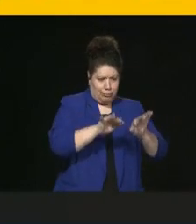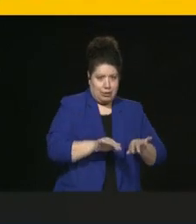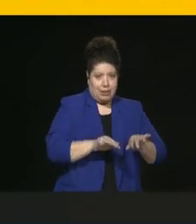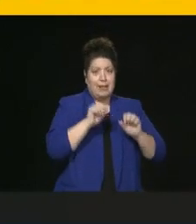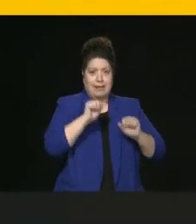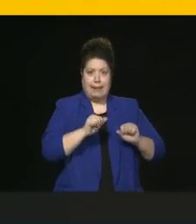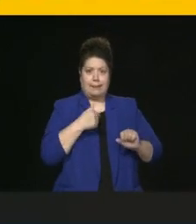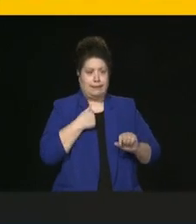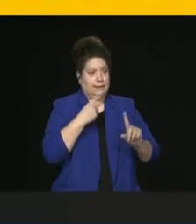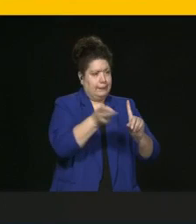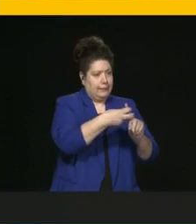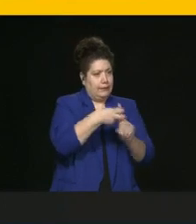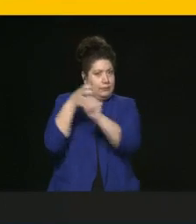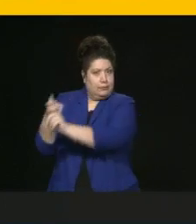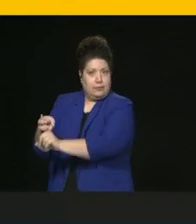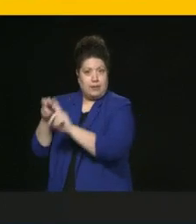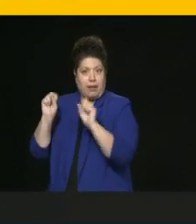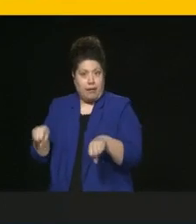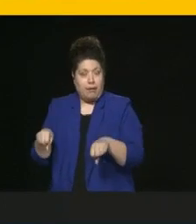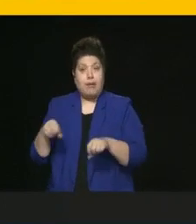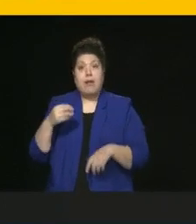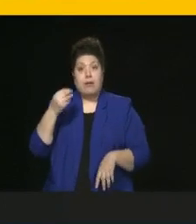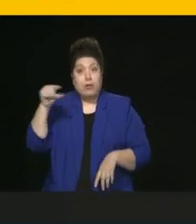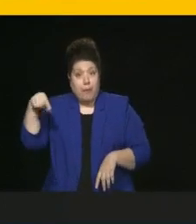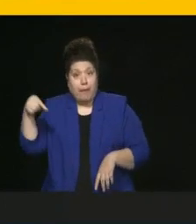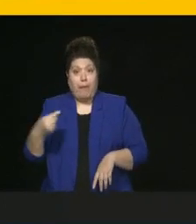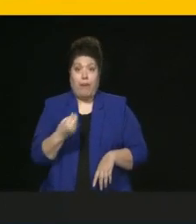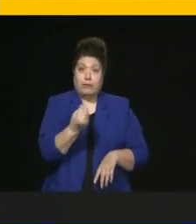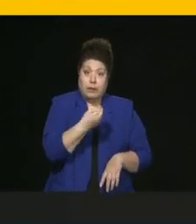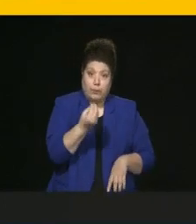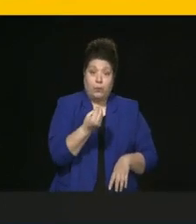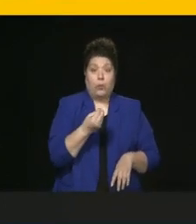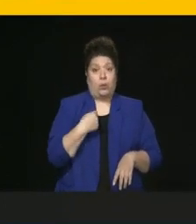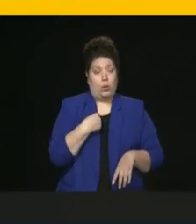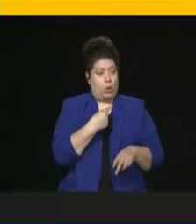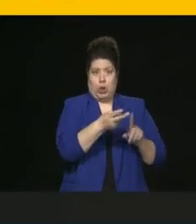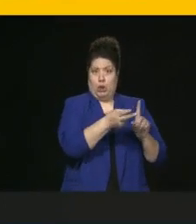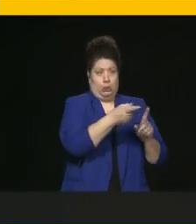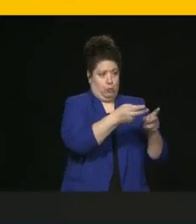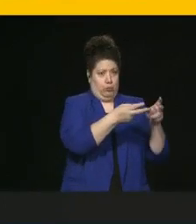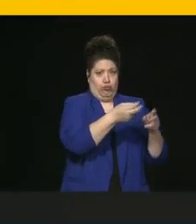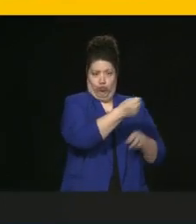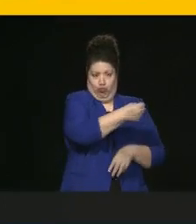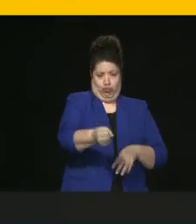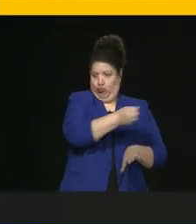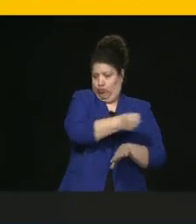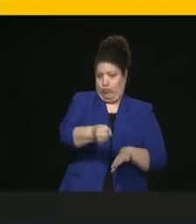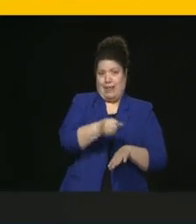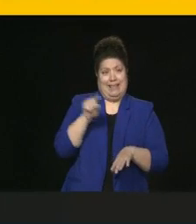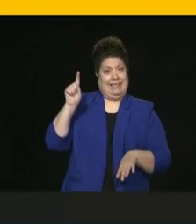SO WE'RE WORKING CLOSELY WITH ONTARIO AND QUÉBEC TO MATCH THEM WITH THE APPROPRIATE RESOURCES